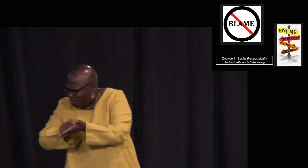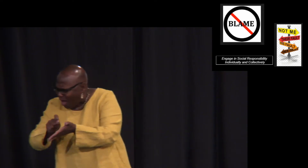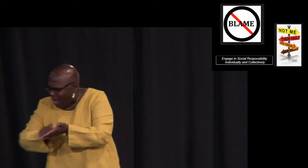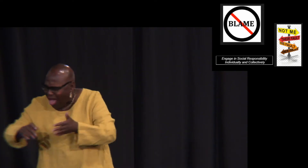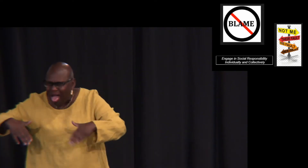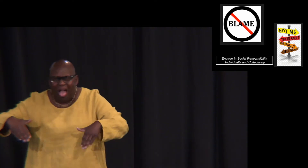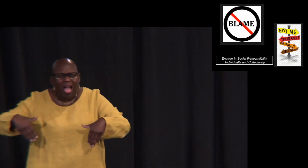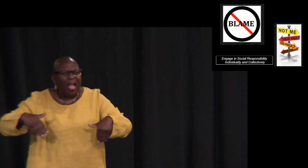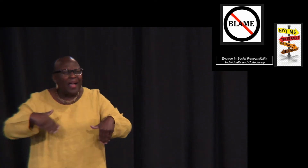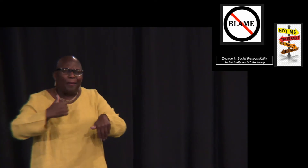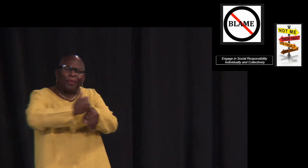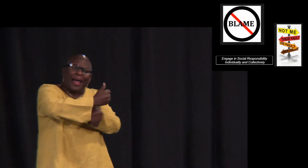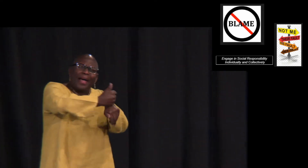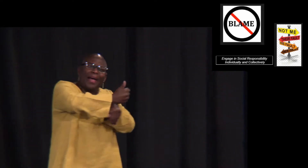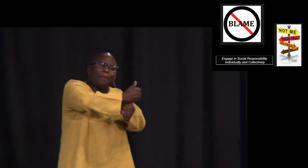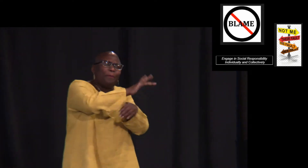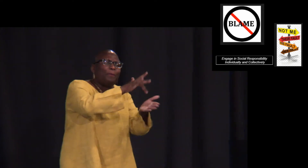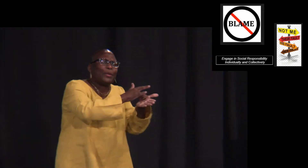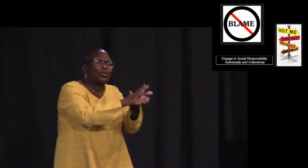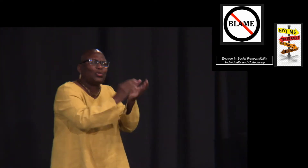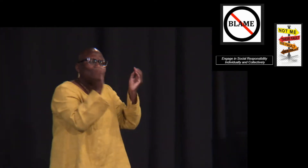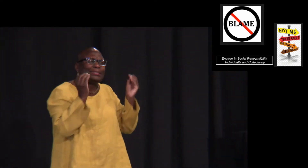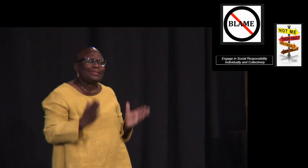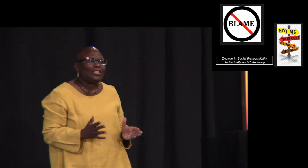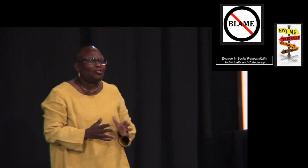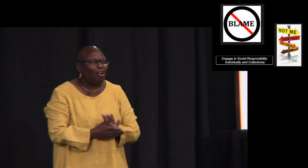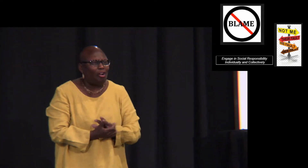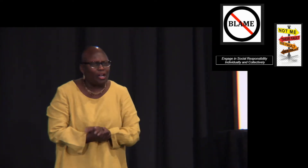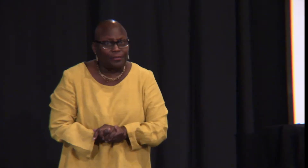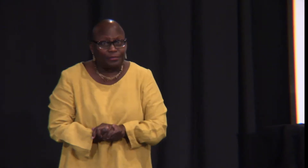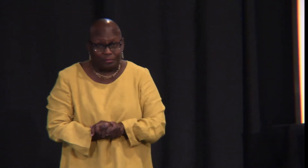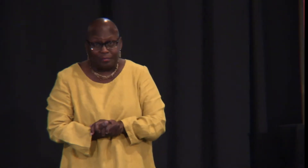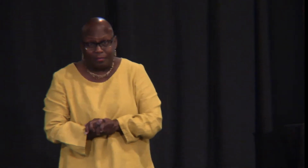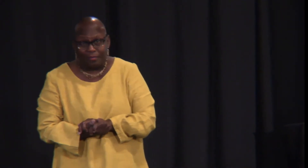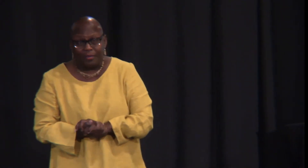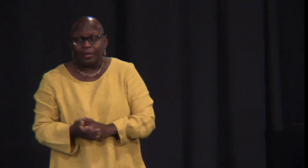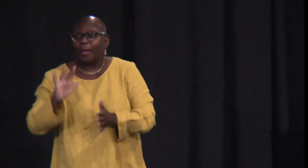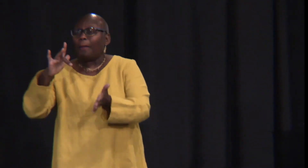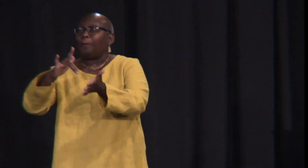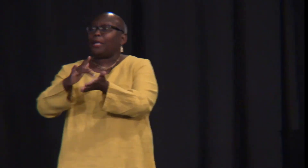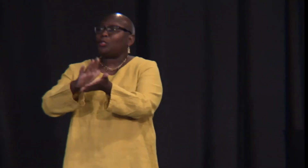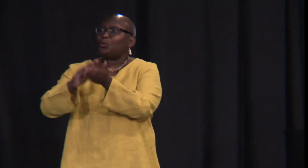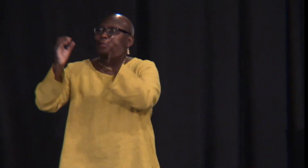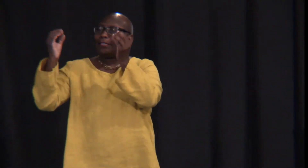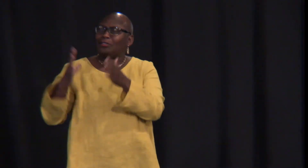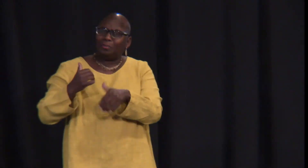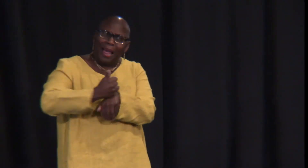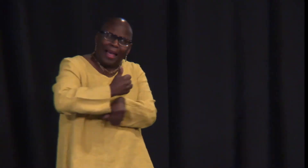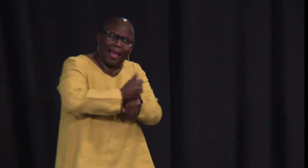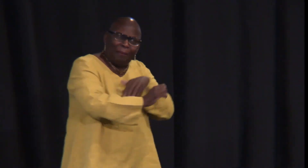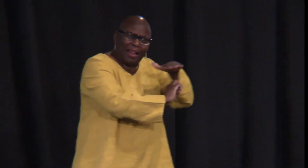I was at one of the schools where I consult and talking to a teacher.